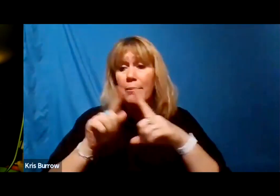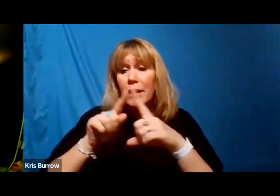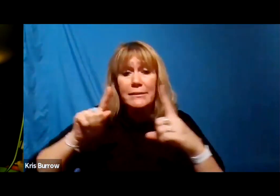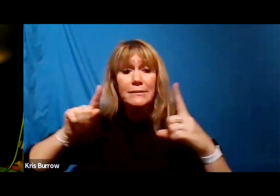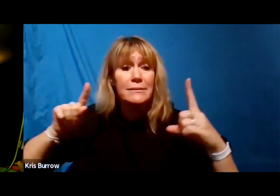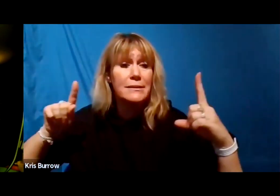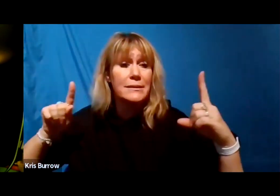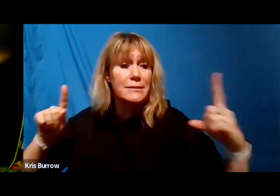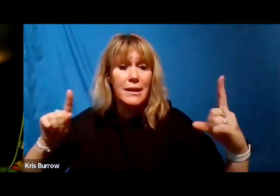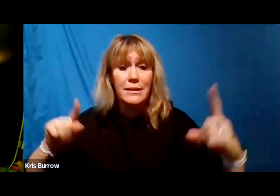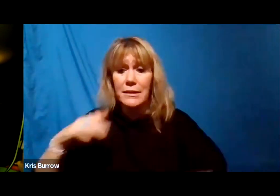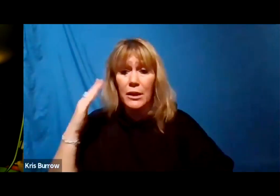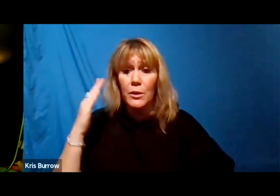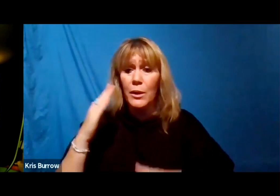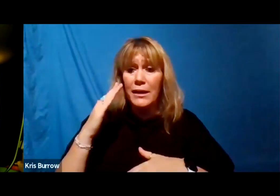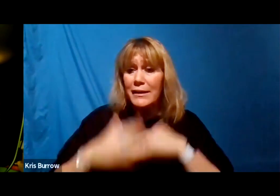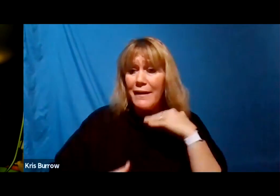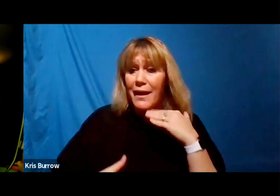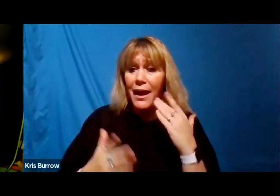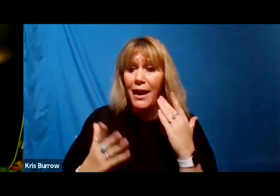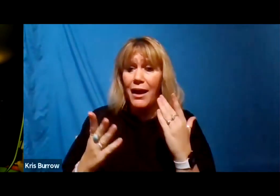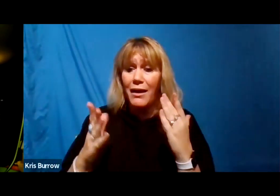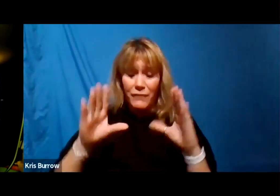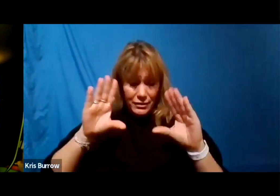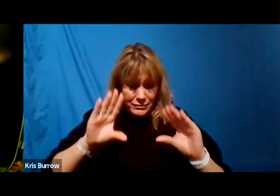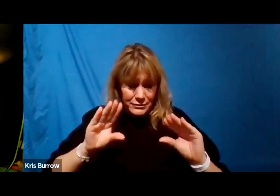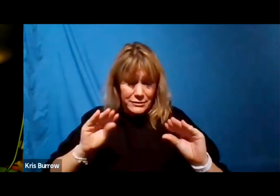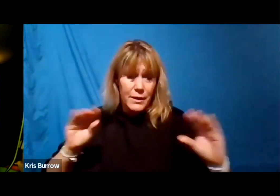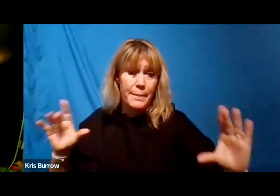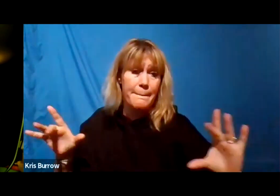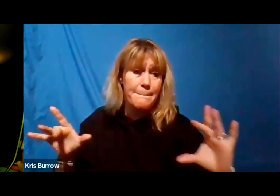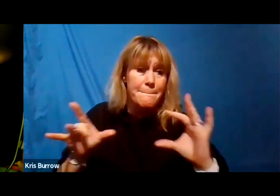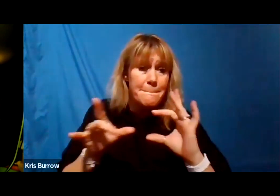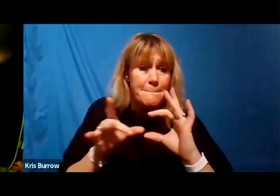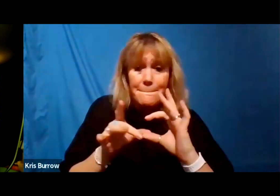grave, talk about the choice he made